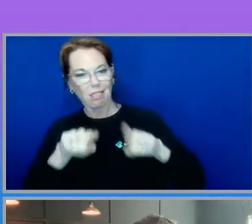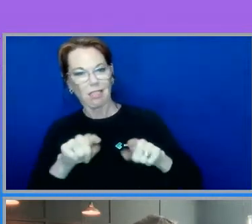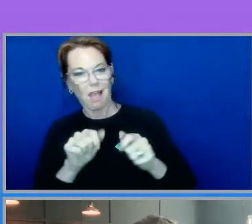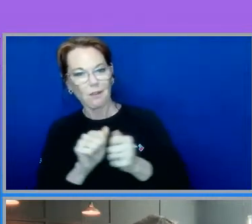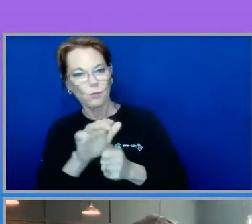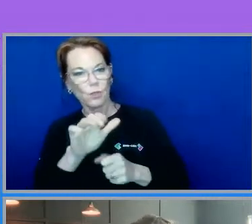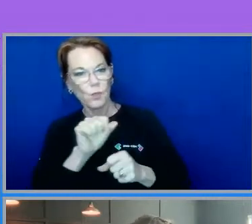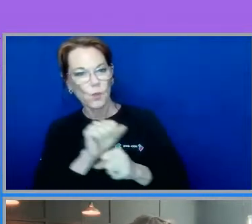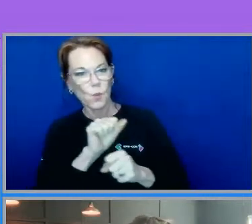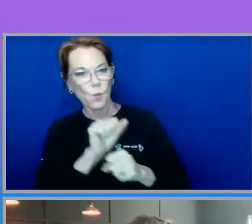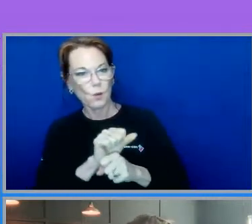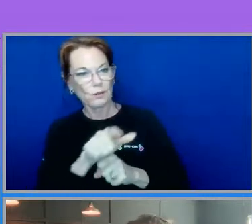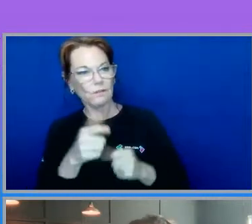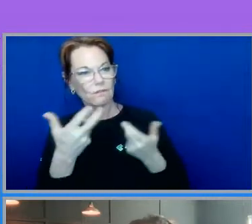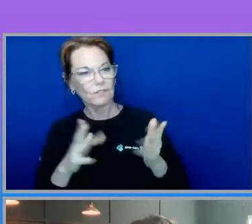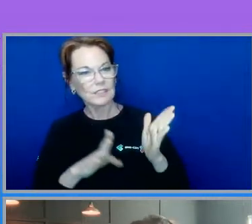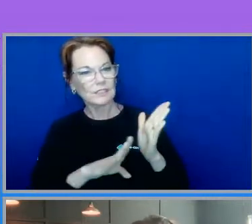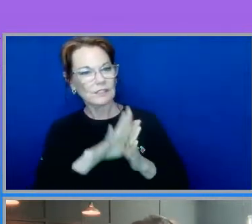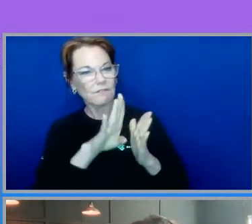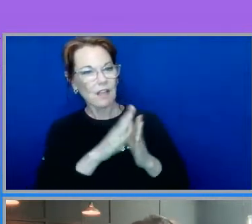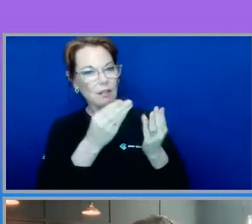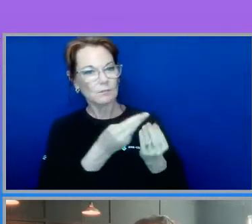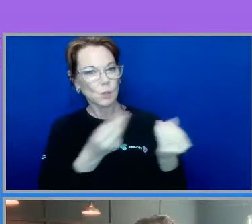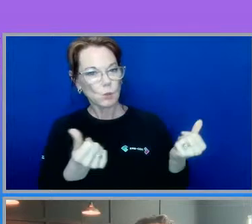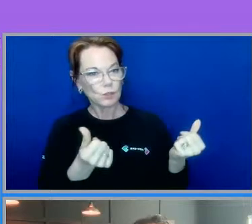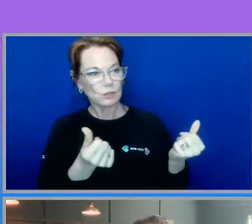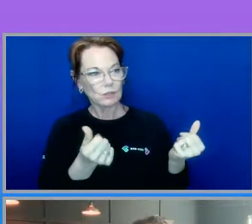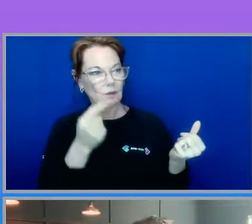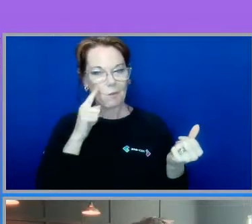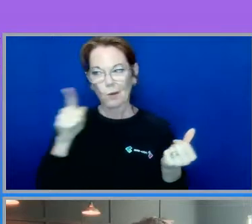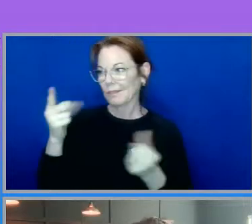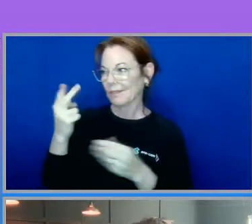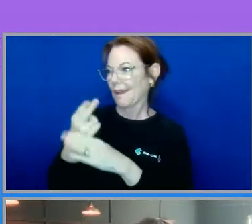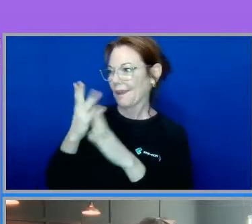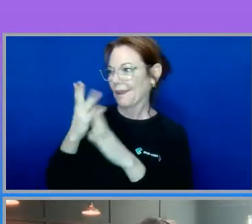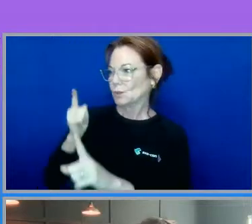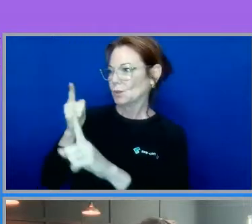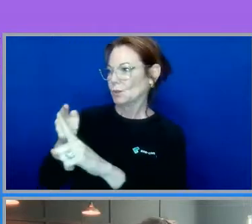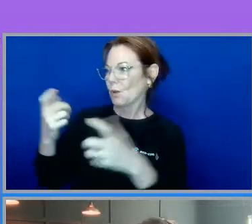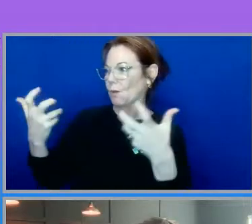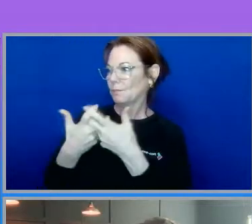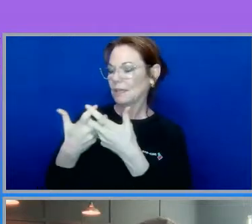to develop a solution to meet the user's goal. So let's take a